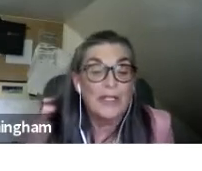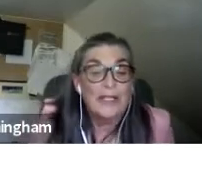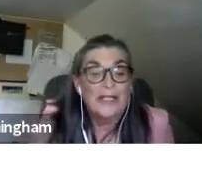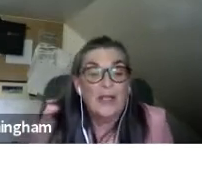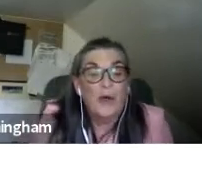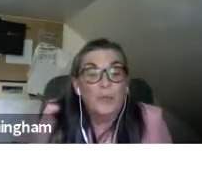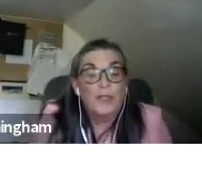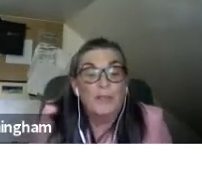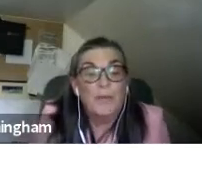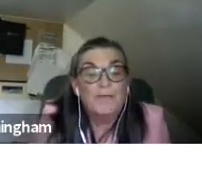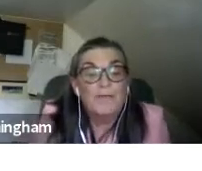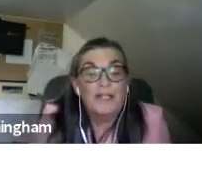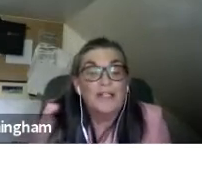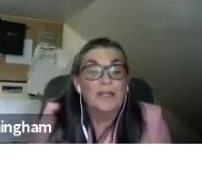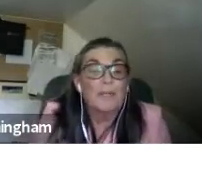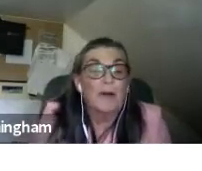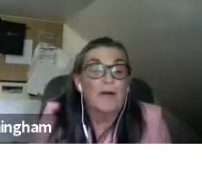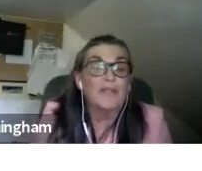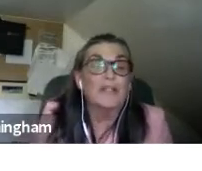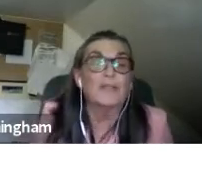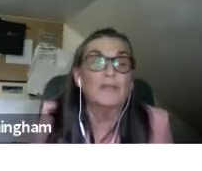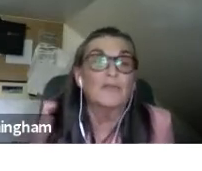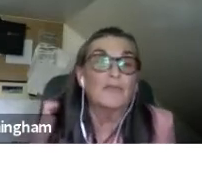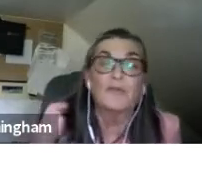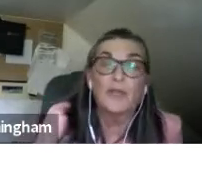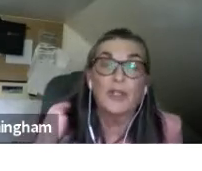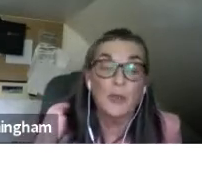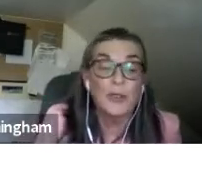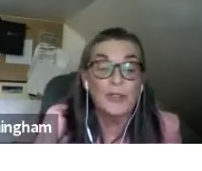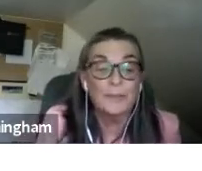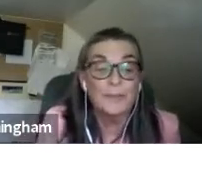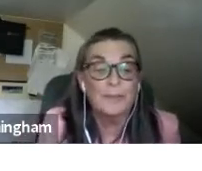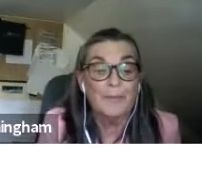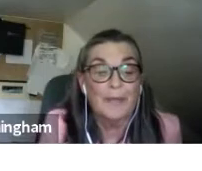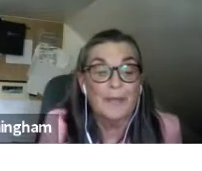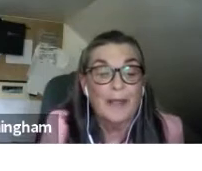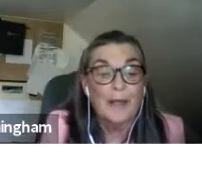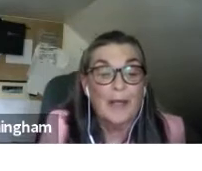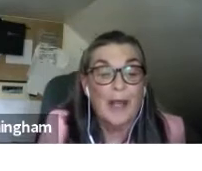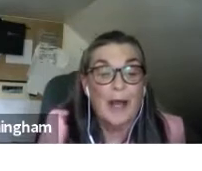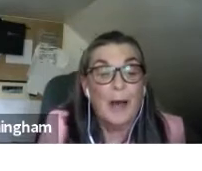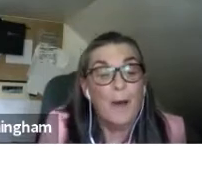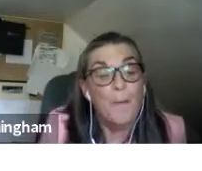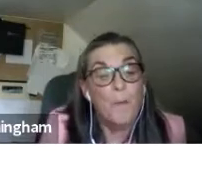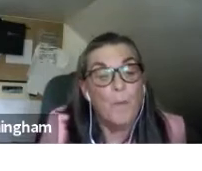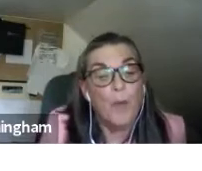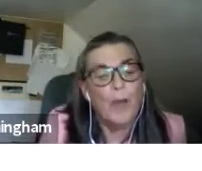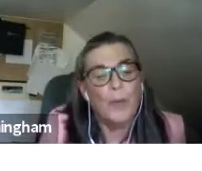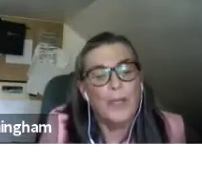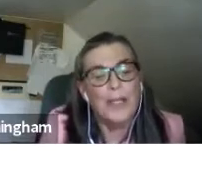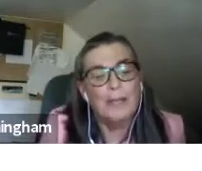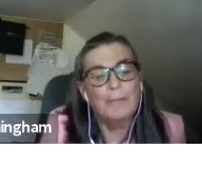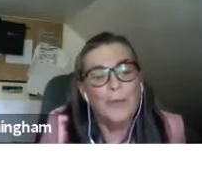in hopes you may find some part of it useful for yours. We can break